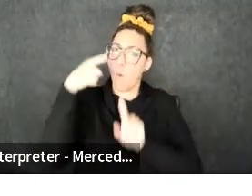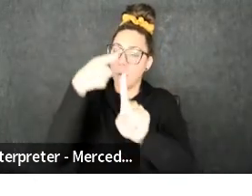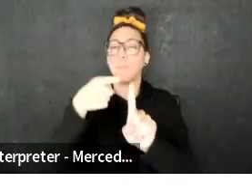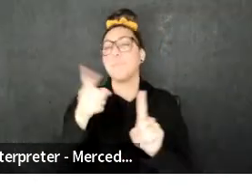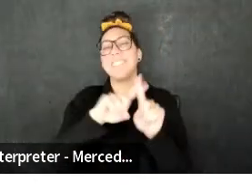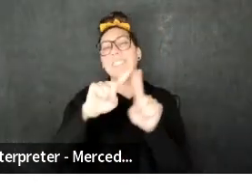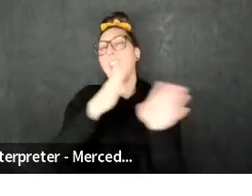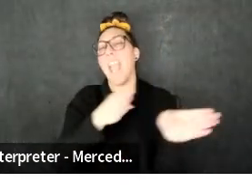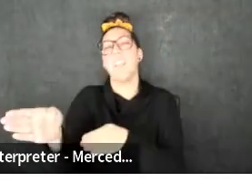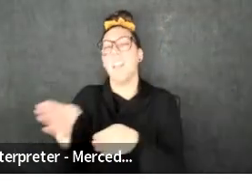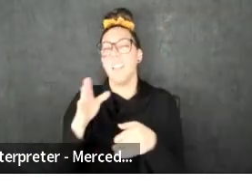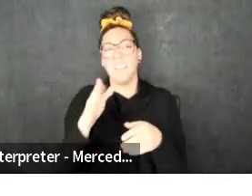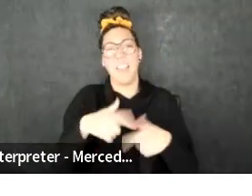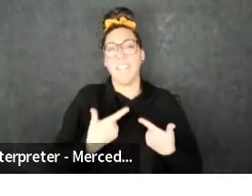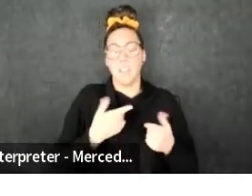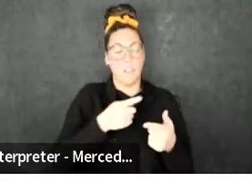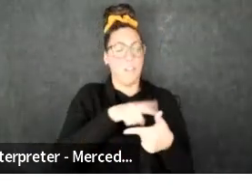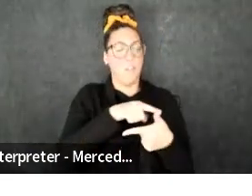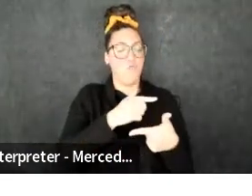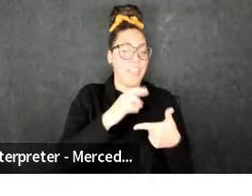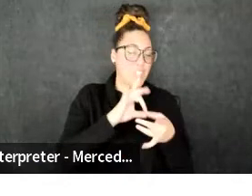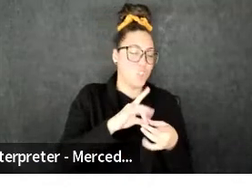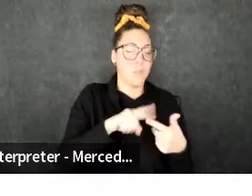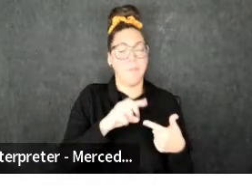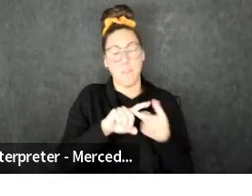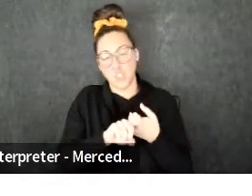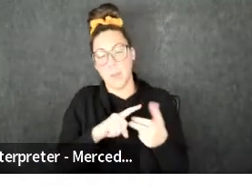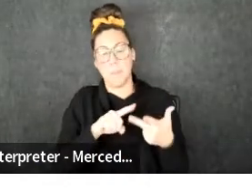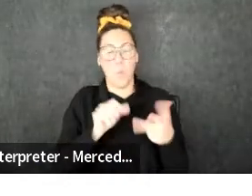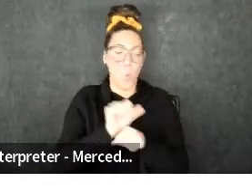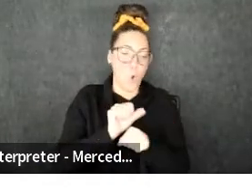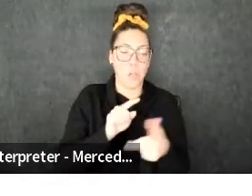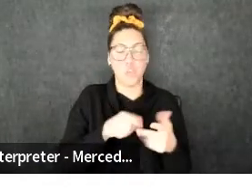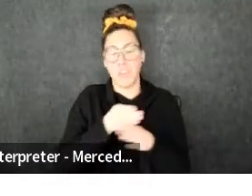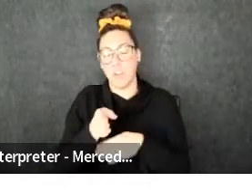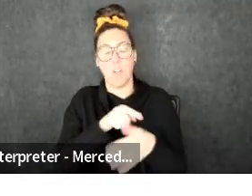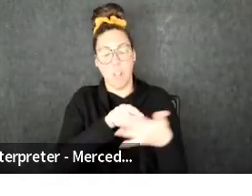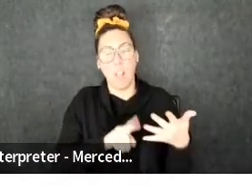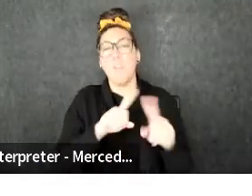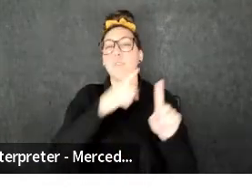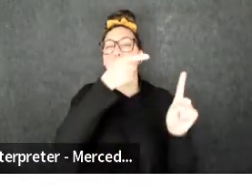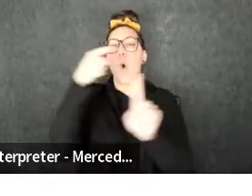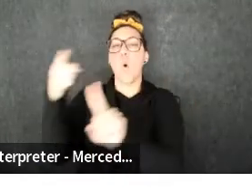are relationships, our friendships, our work or career. We might have different goals for each of those areas.